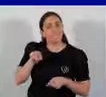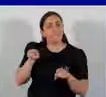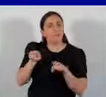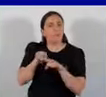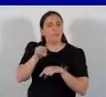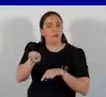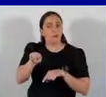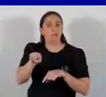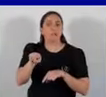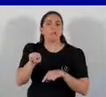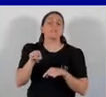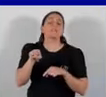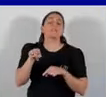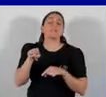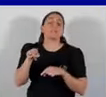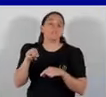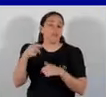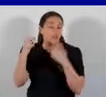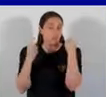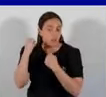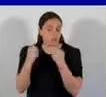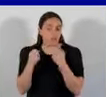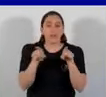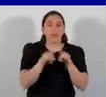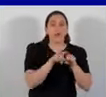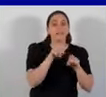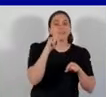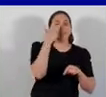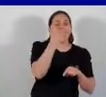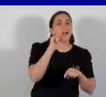Someone who was 200 years ahead of his time